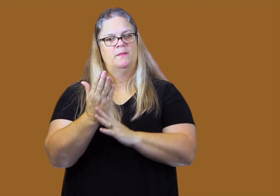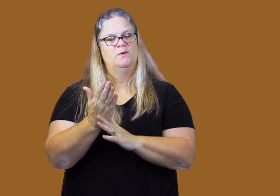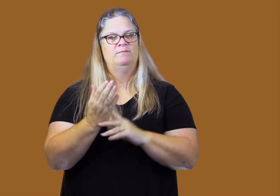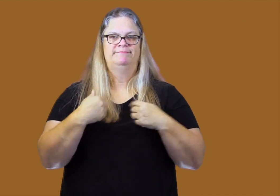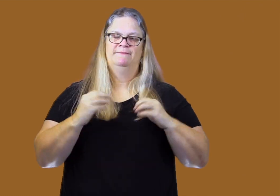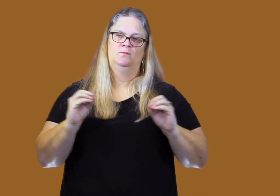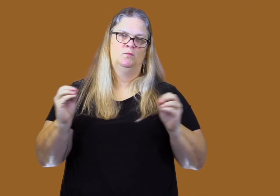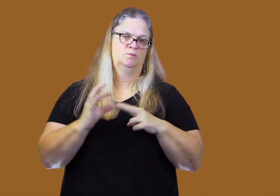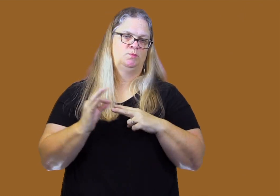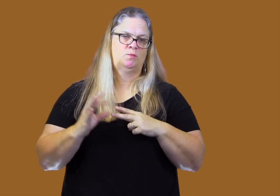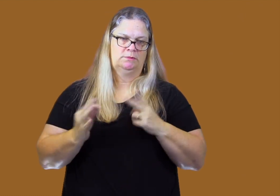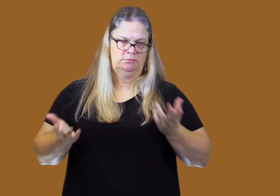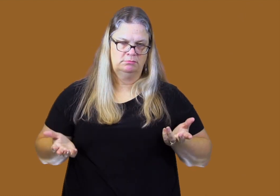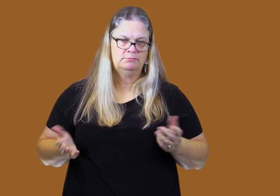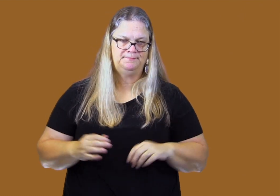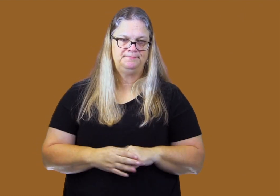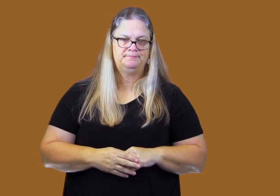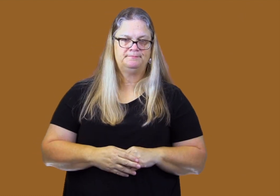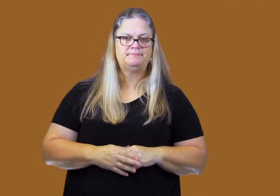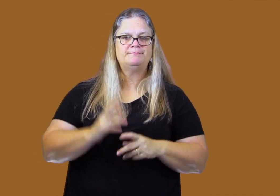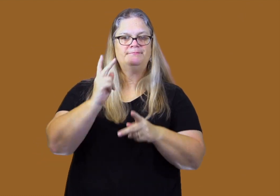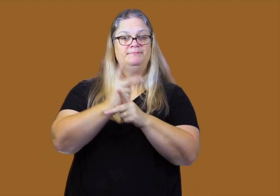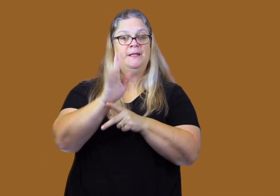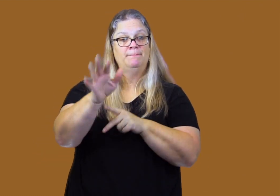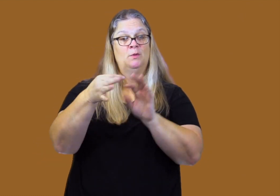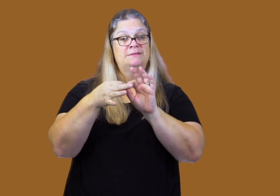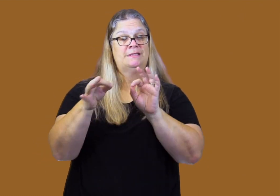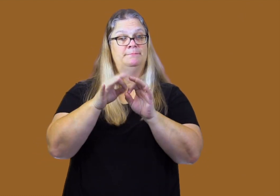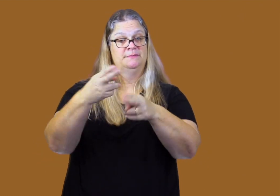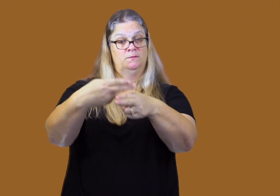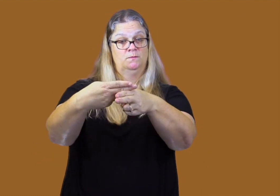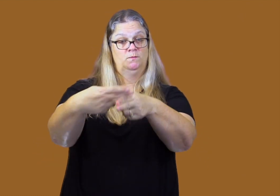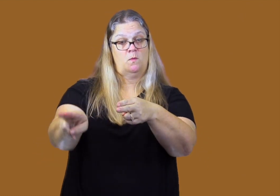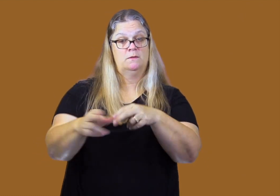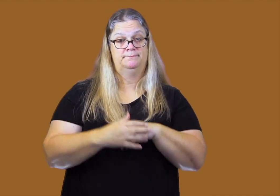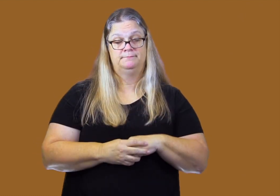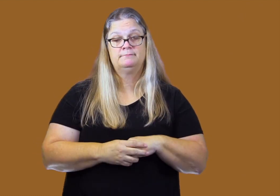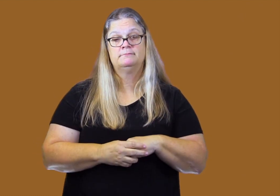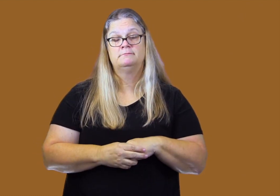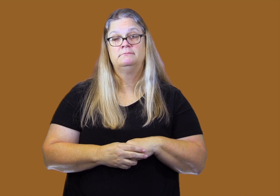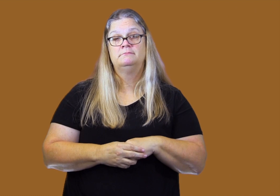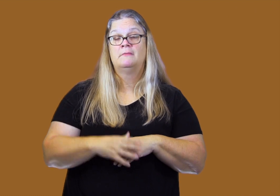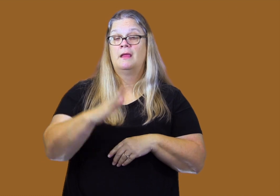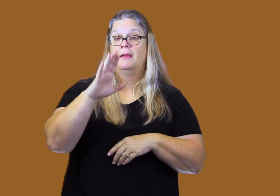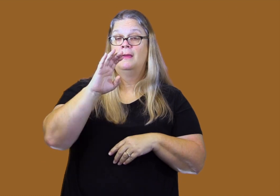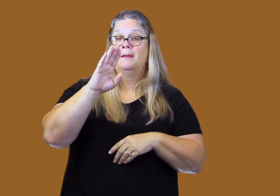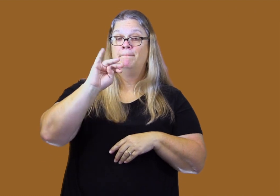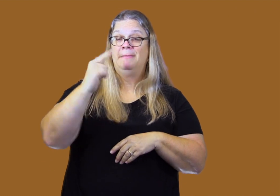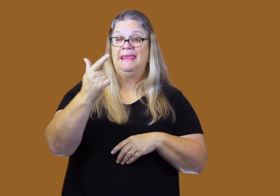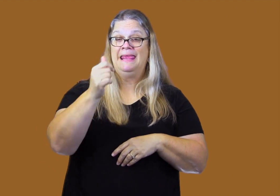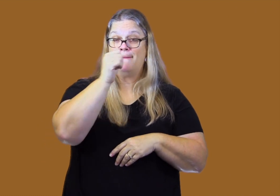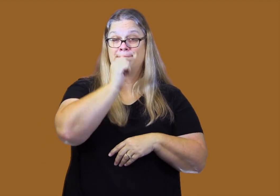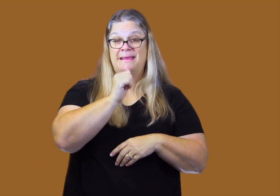and you have to follow through and have no choice. Keep your statement short. Being patient --